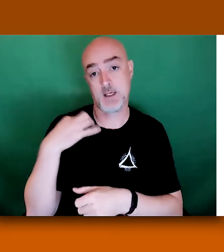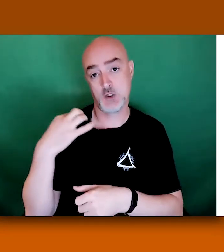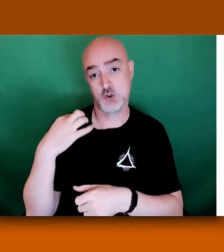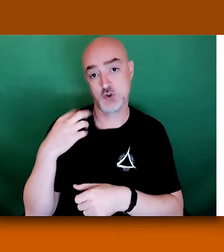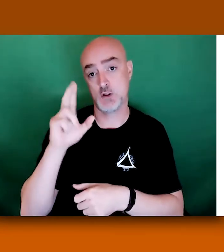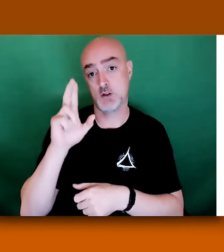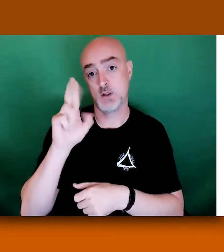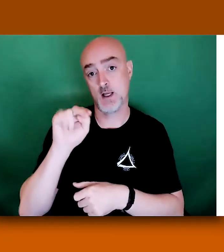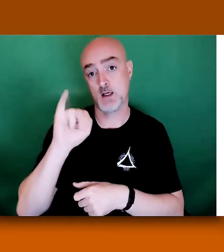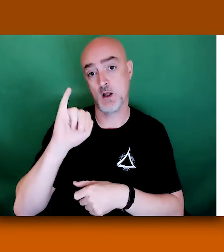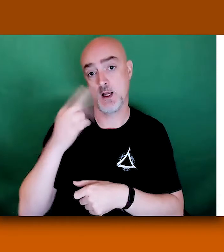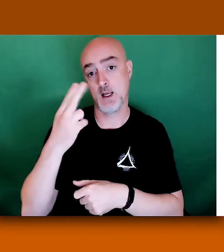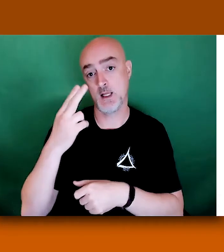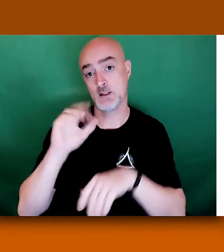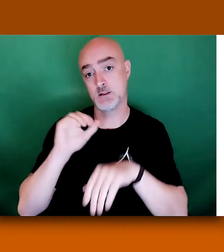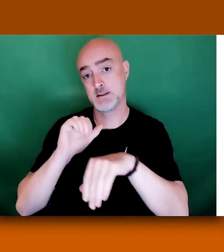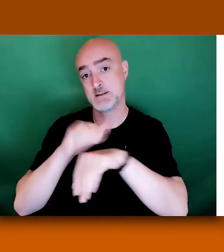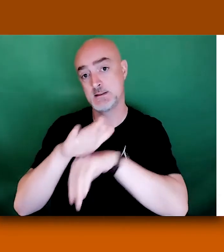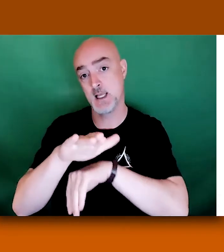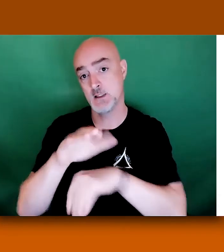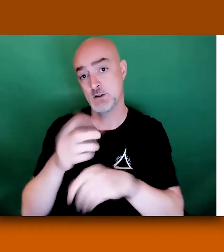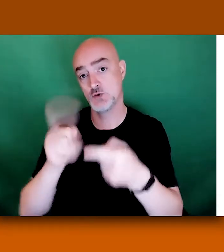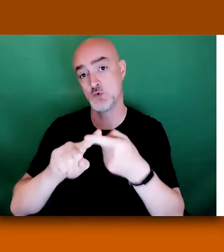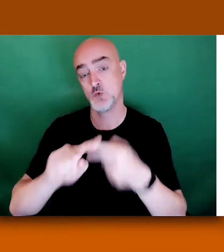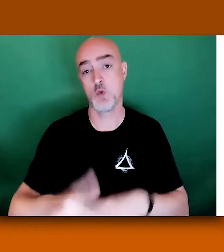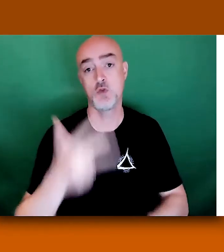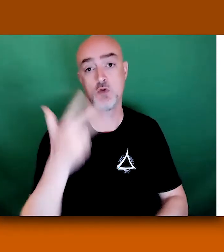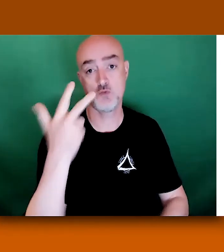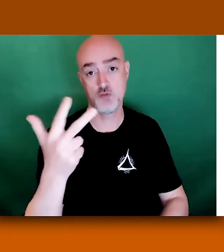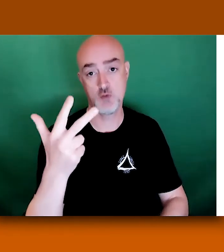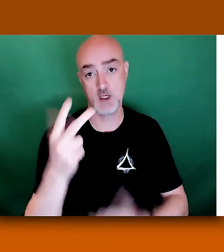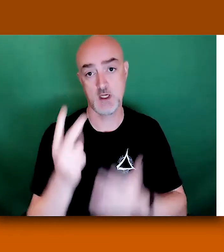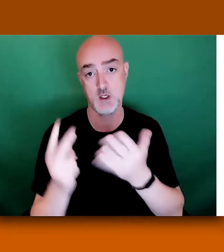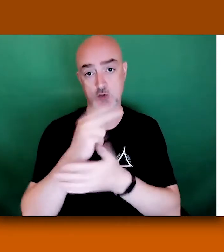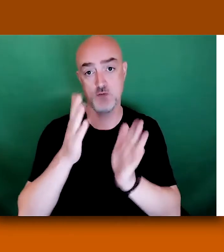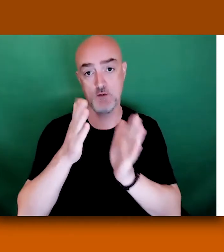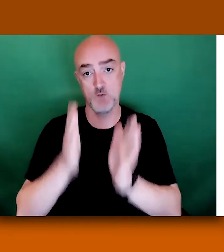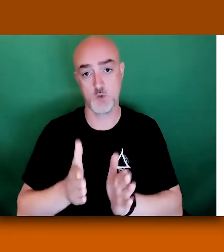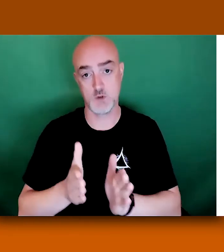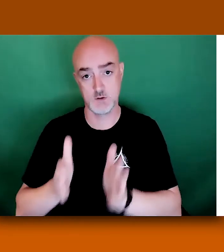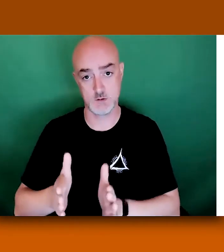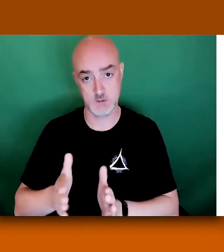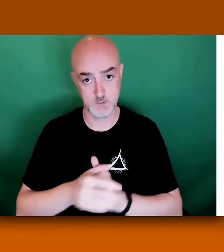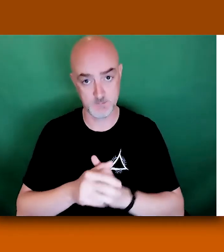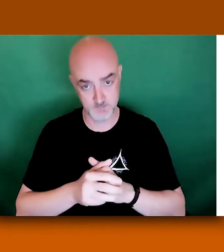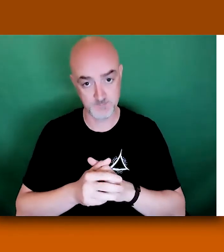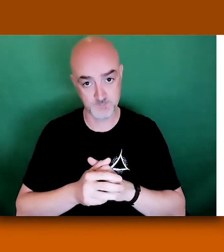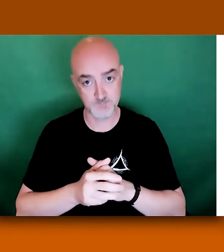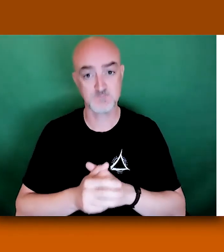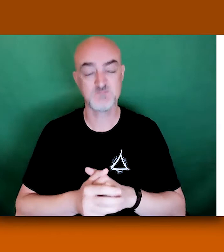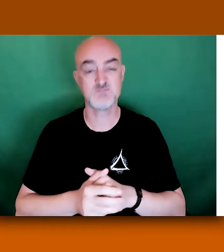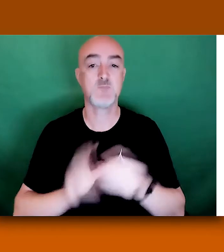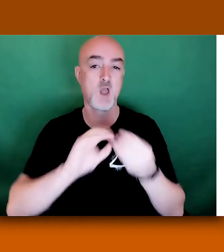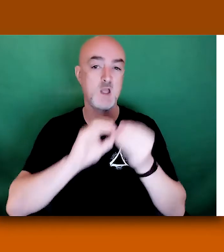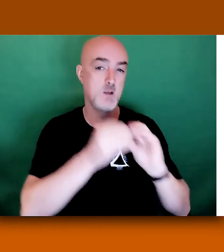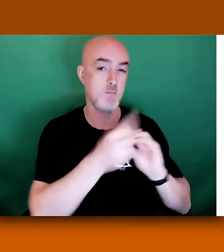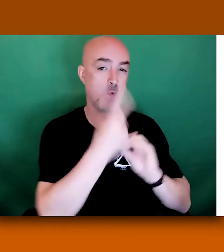Each application that NIH sends, they will send it to the 3 reviewers.